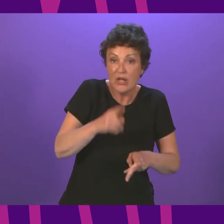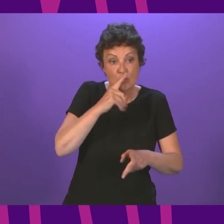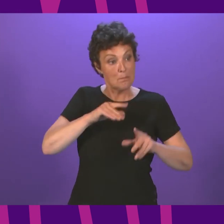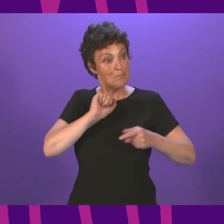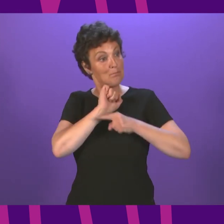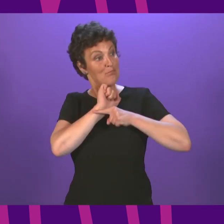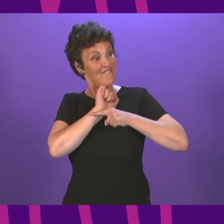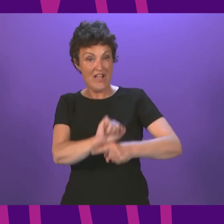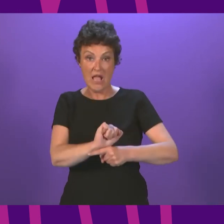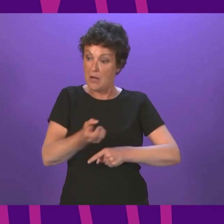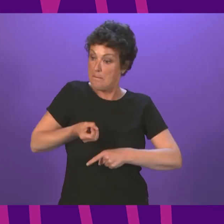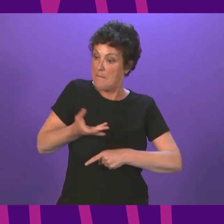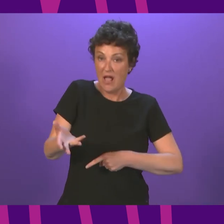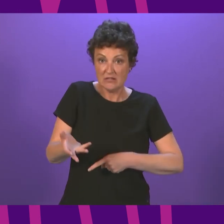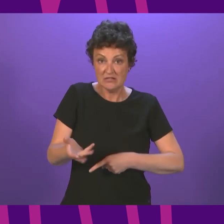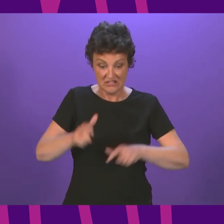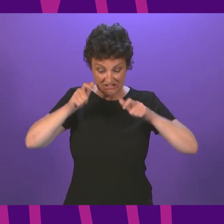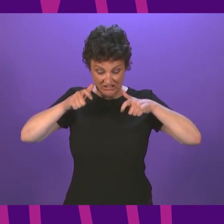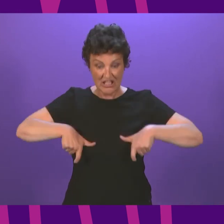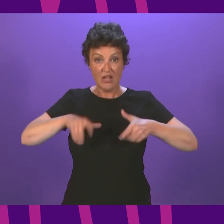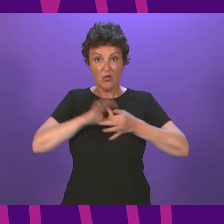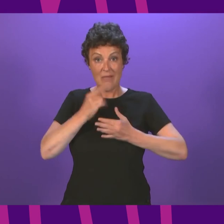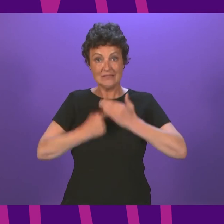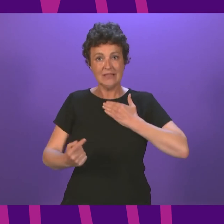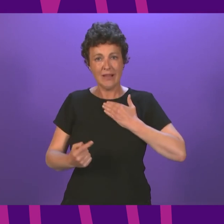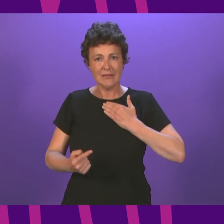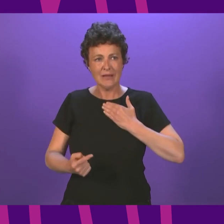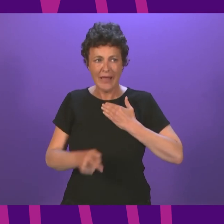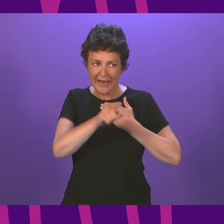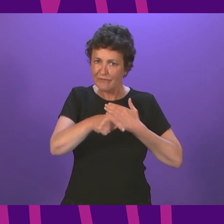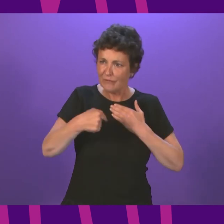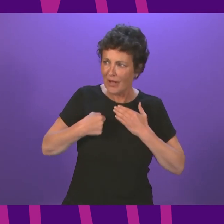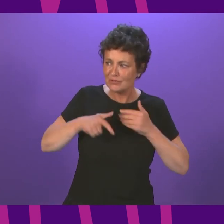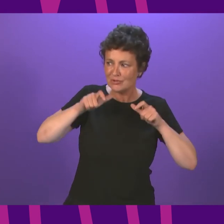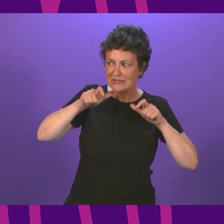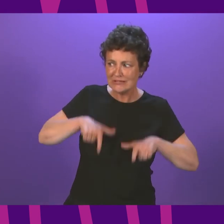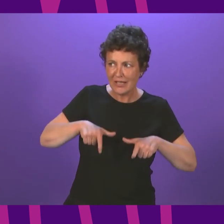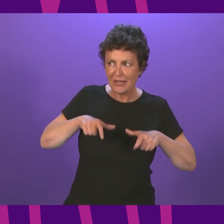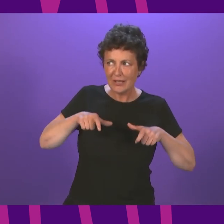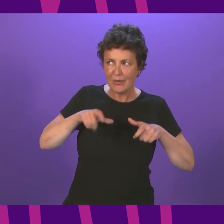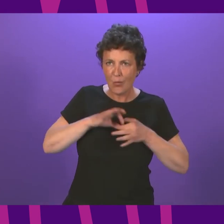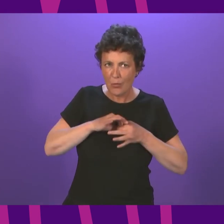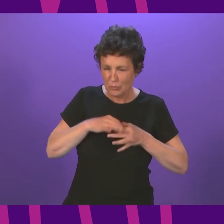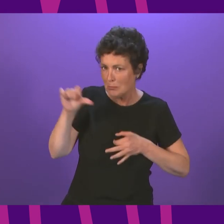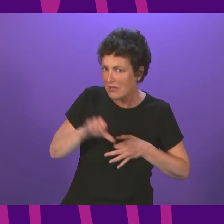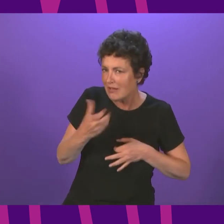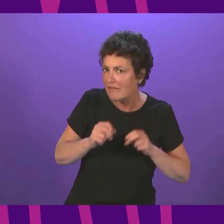was a momentary lapse. We will get some up-to-date advice on that word from Pauline McNeill. Will the Deputy First Minister give way?